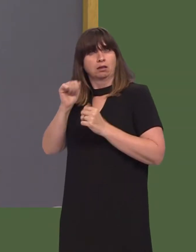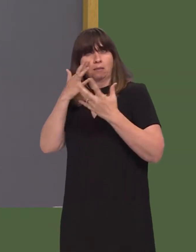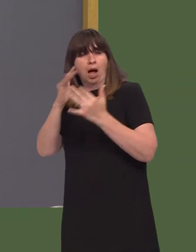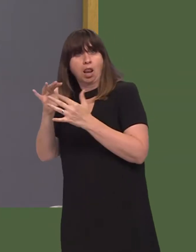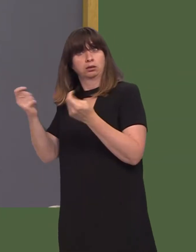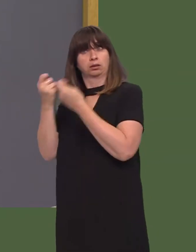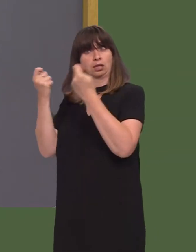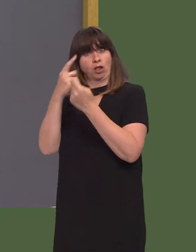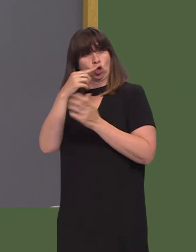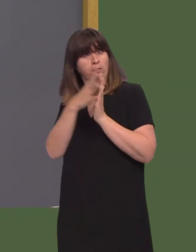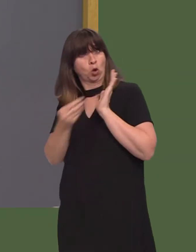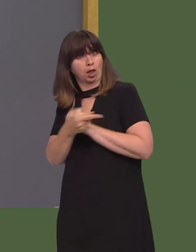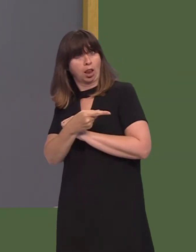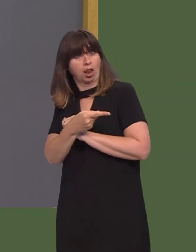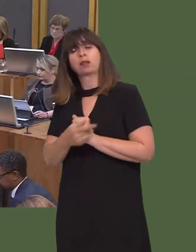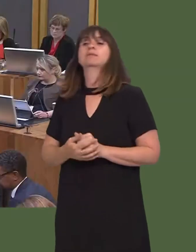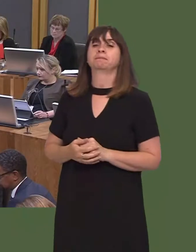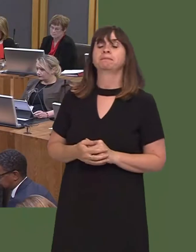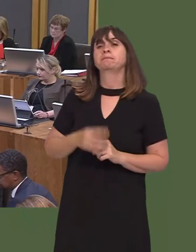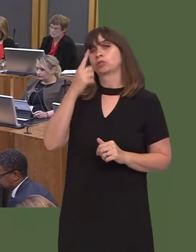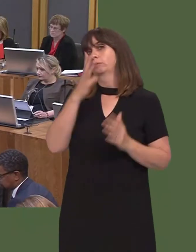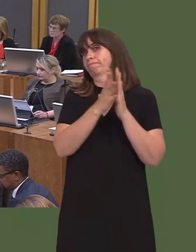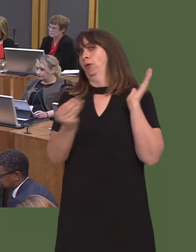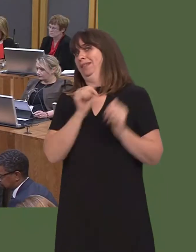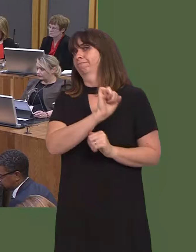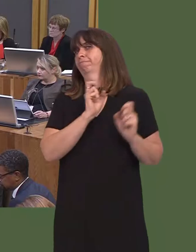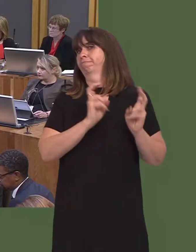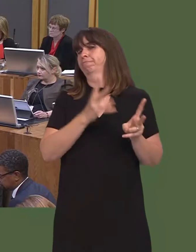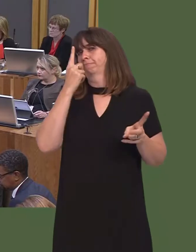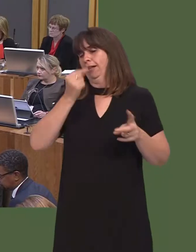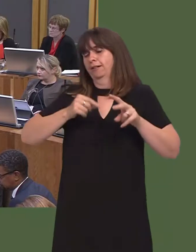through Cardiff University is proven to be successful? Carwyn Jones: Yes, weíll look to see, of course, how the model works, and weíll evaluate